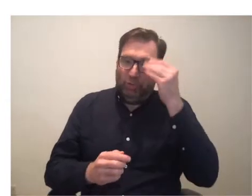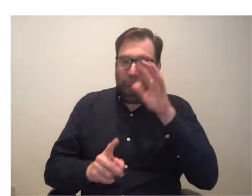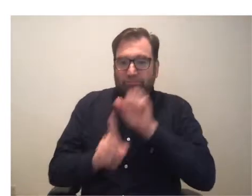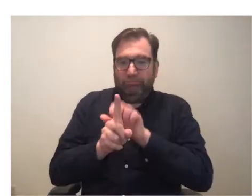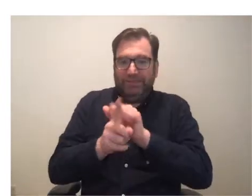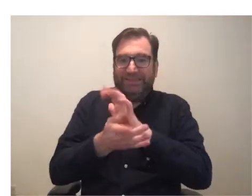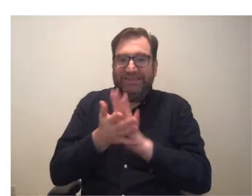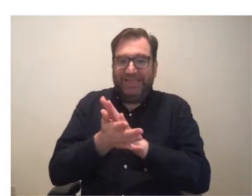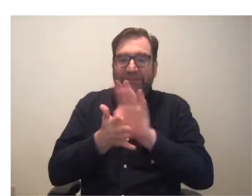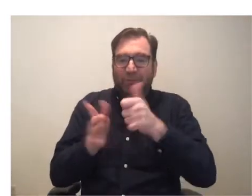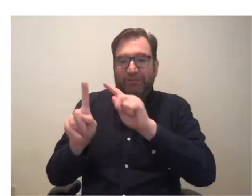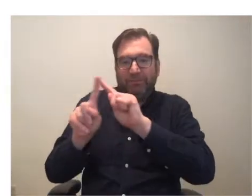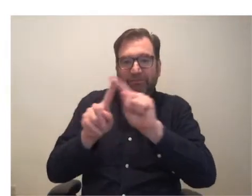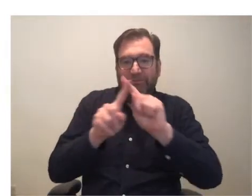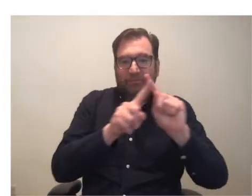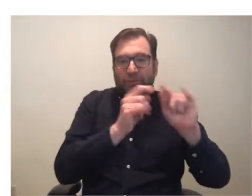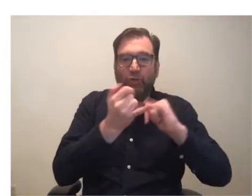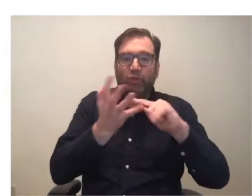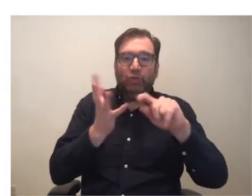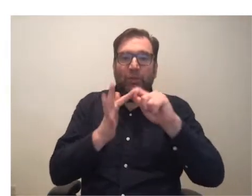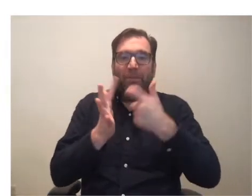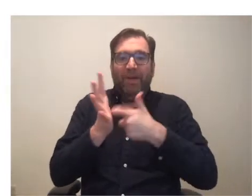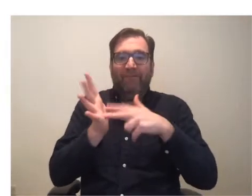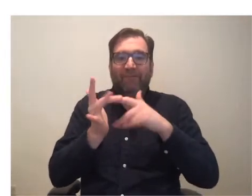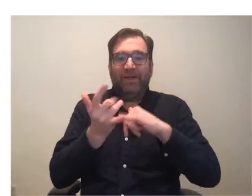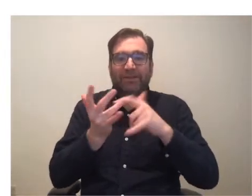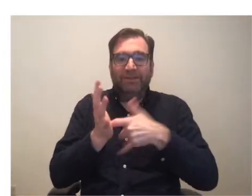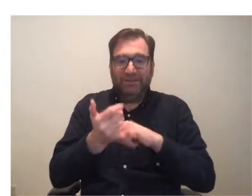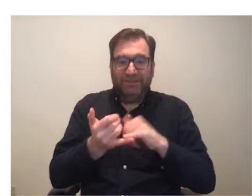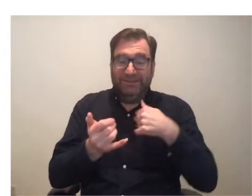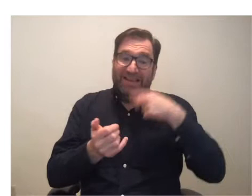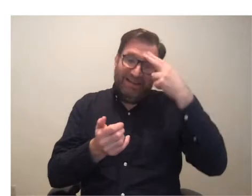learning to spot signs from multiple supervisors.”